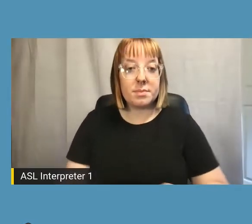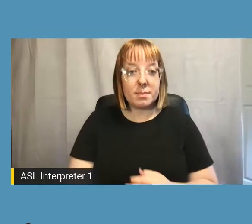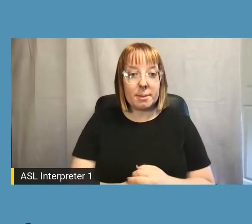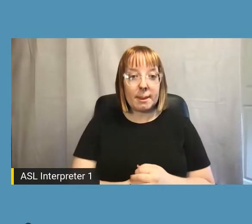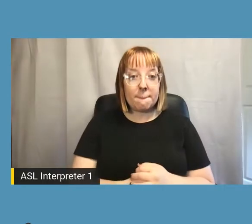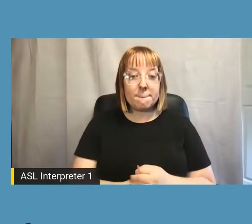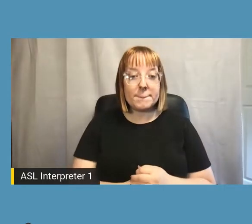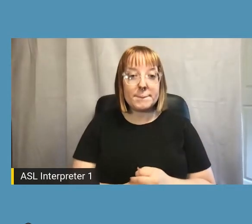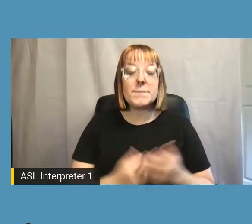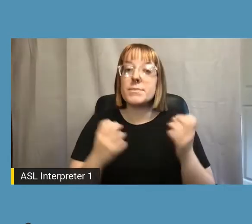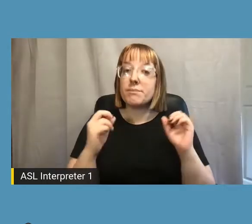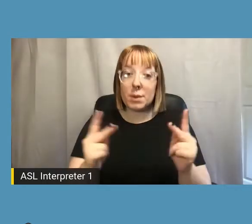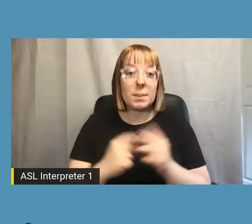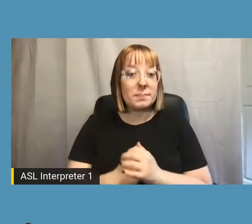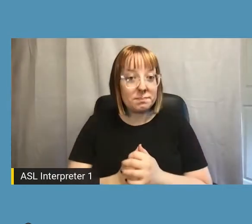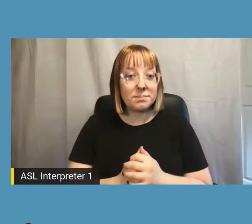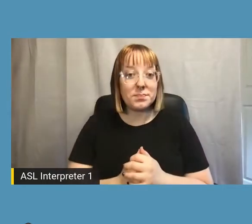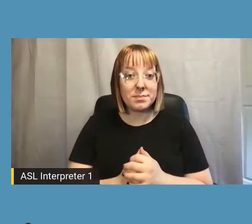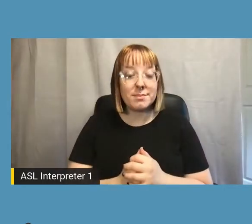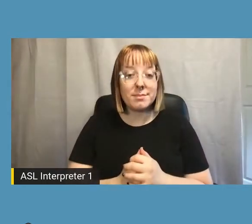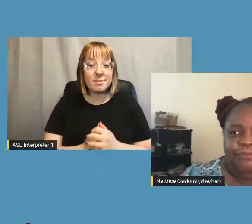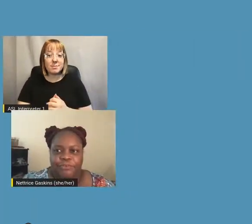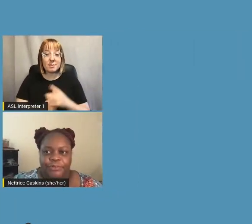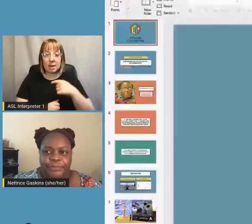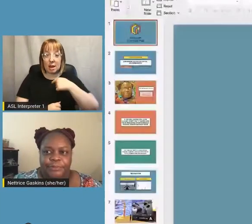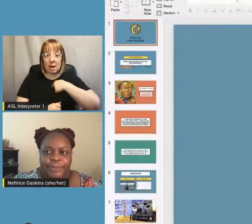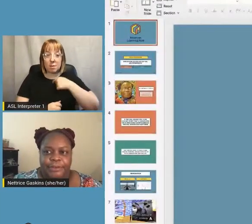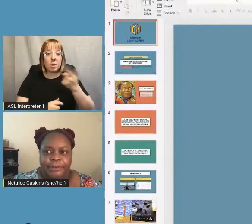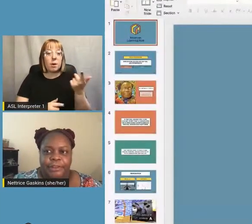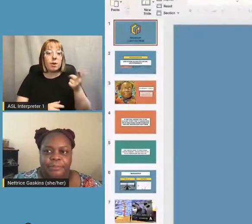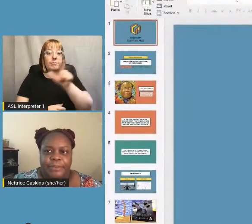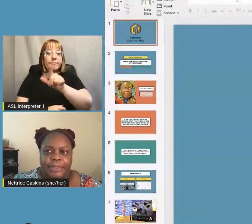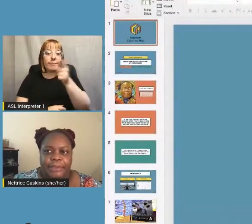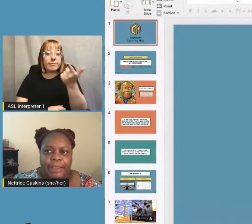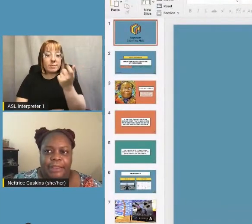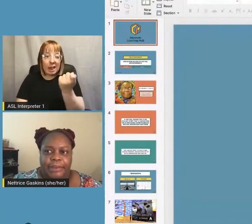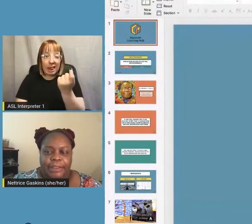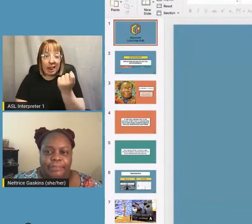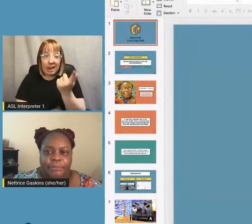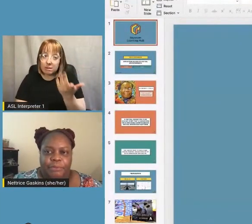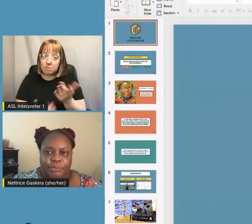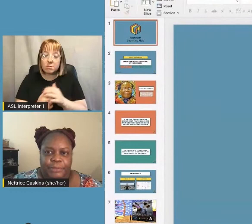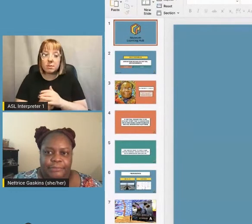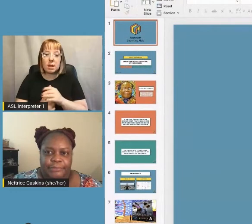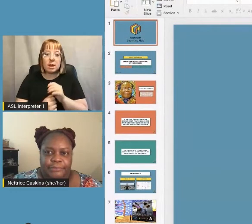okay and i am going to switch back and forth a little bit but not at the moment